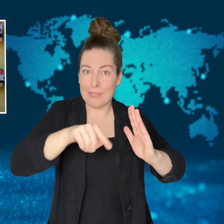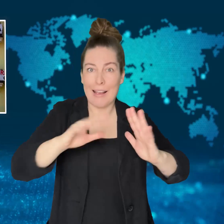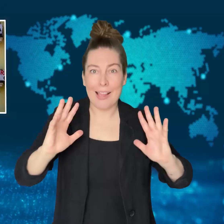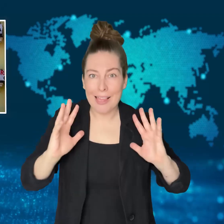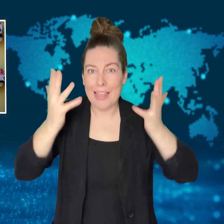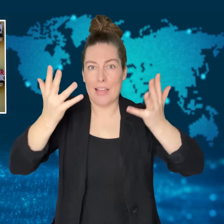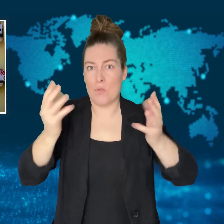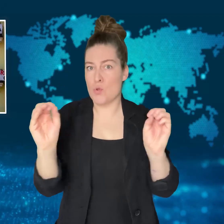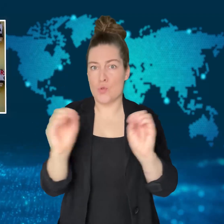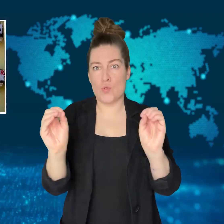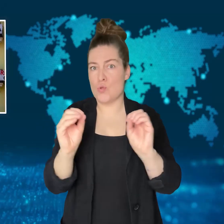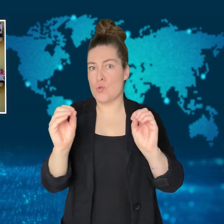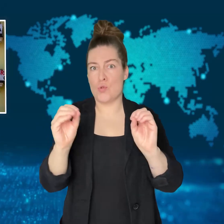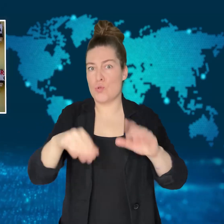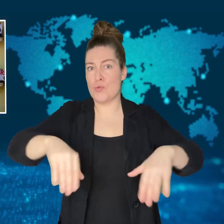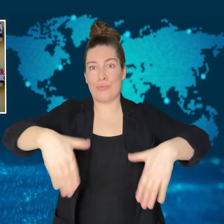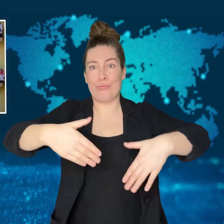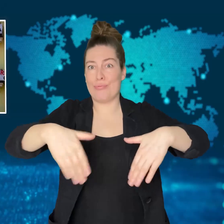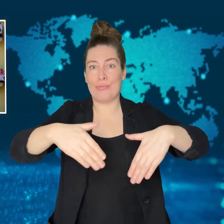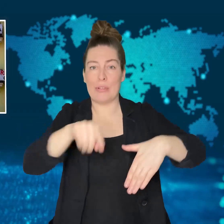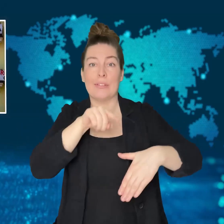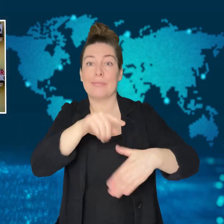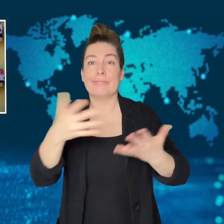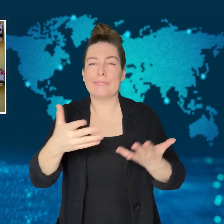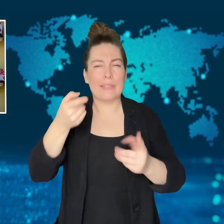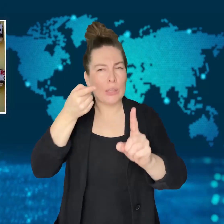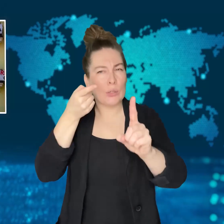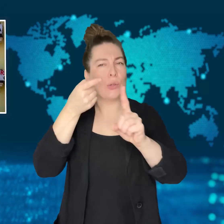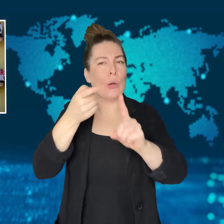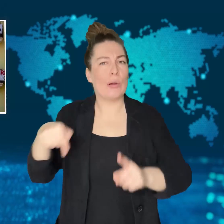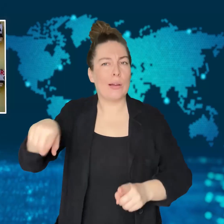and make a profit or to rent it for a large profit.